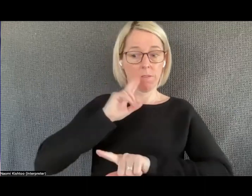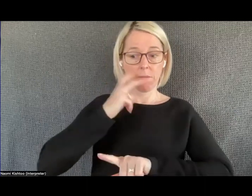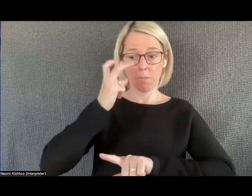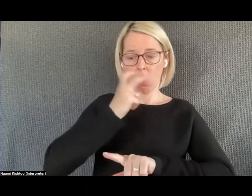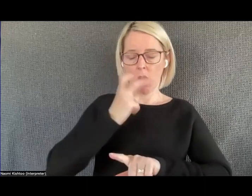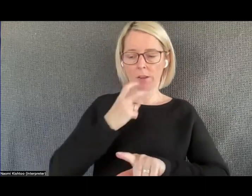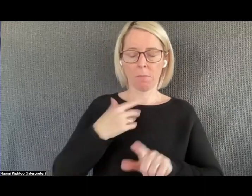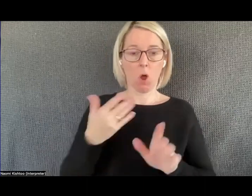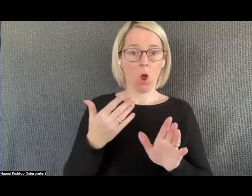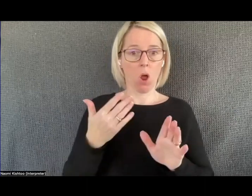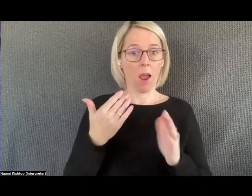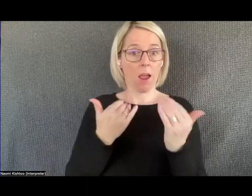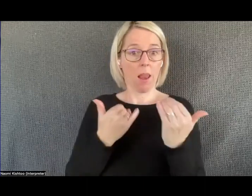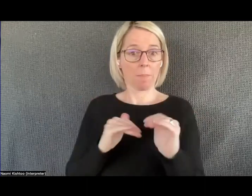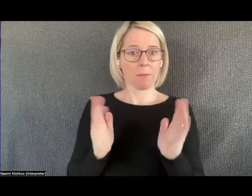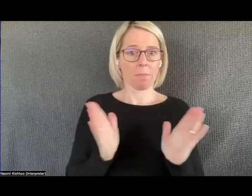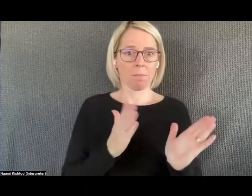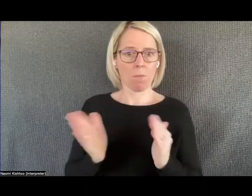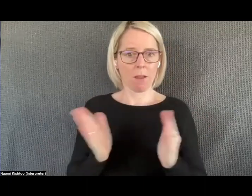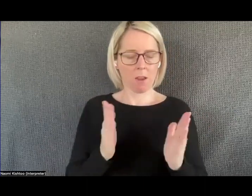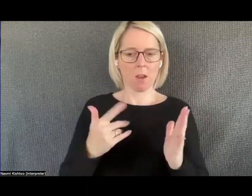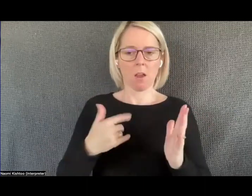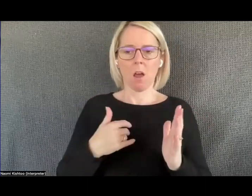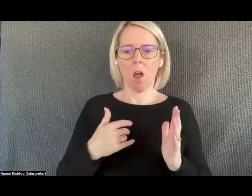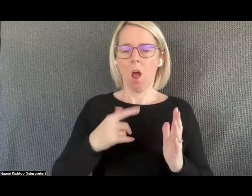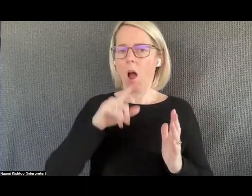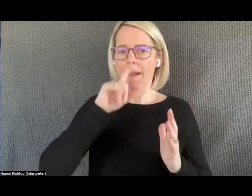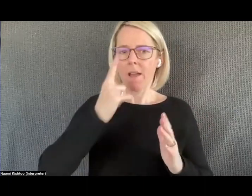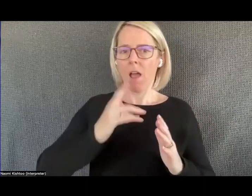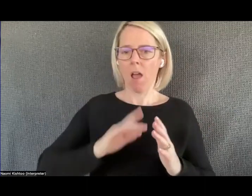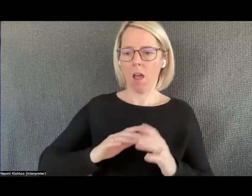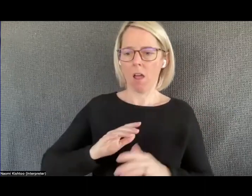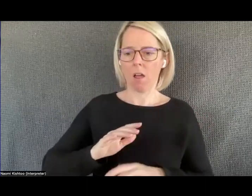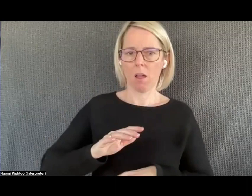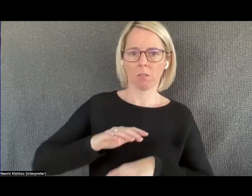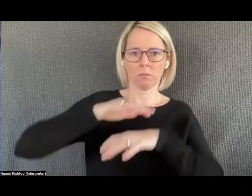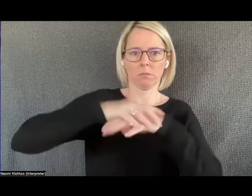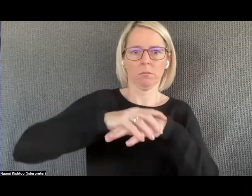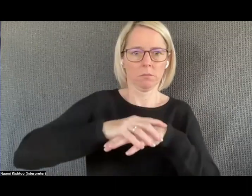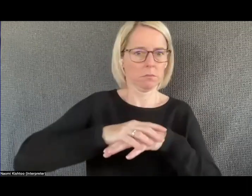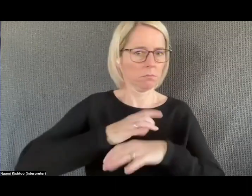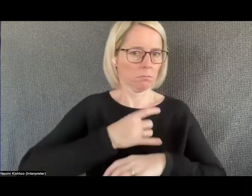I can’t actually maintain that hand-under-hand physically, I just can’t do it”, then, yes,